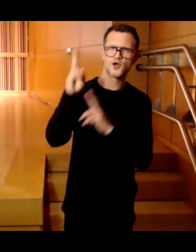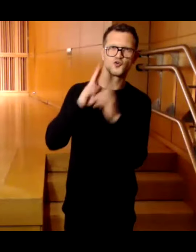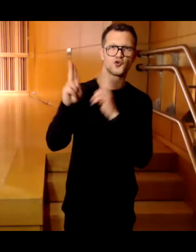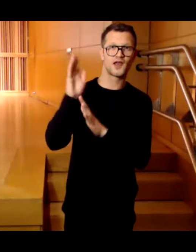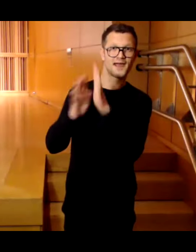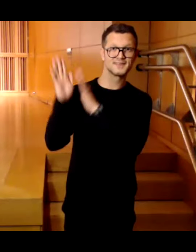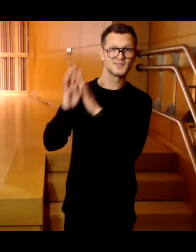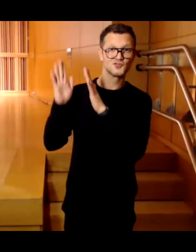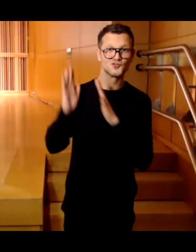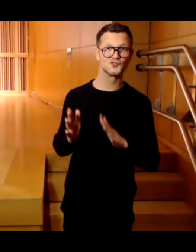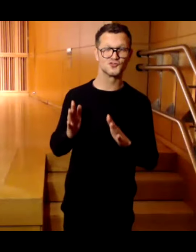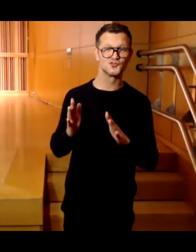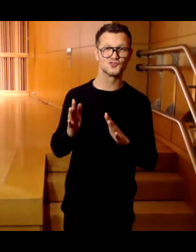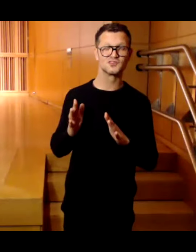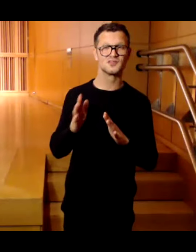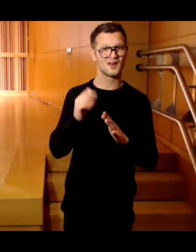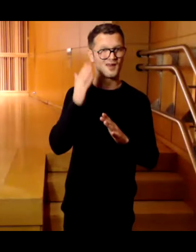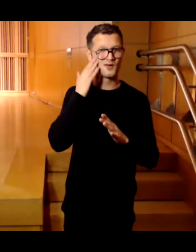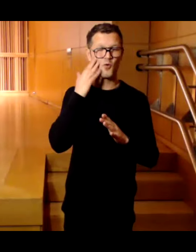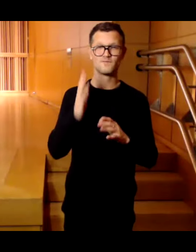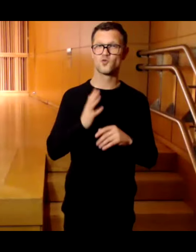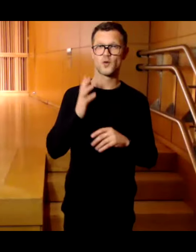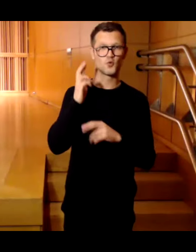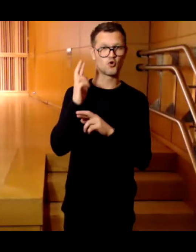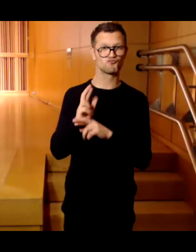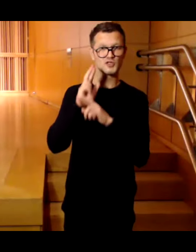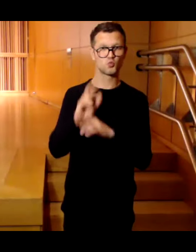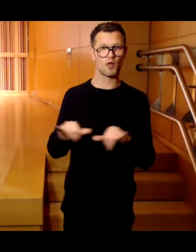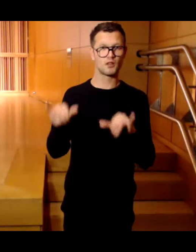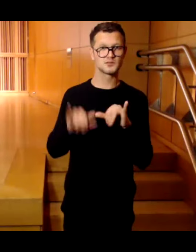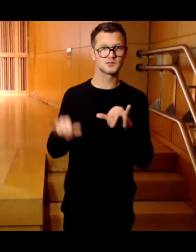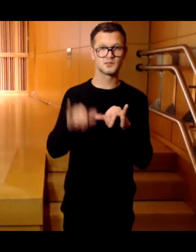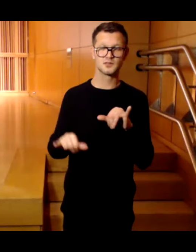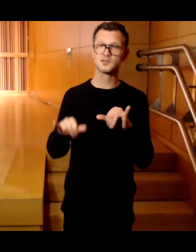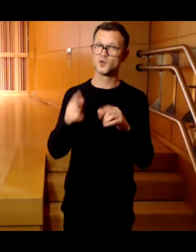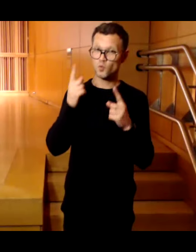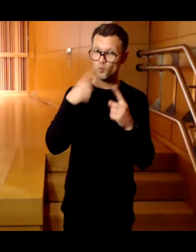I also know that formal rituals work not simply through their strictness and.